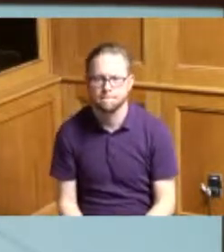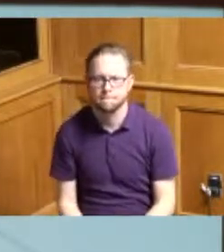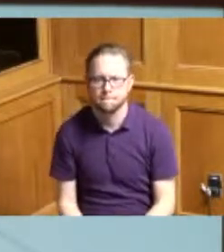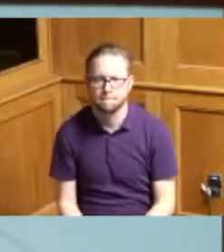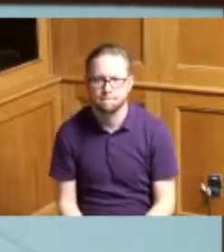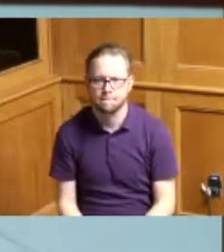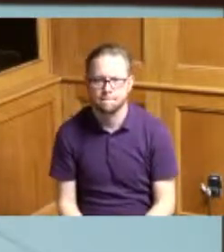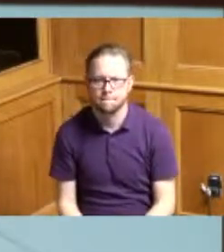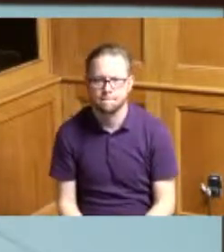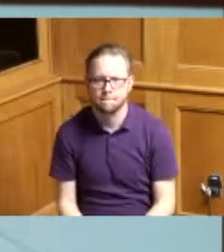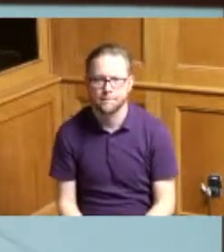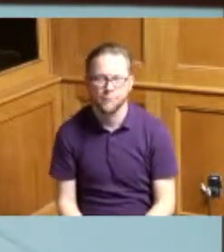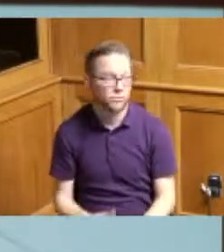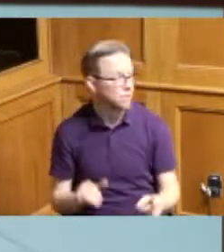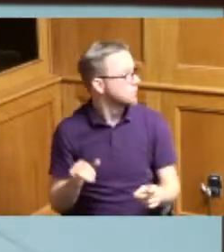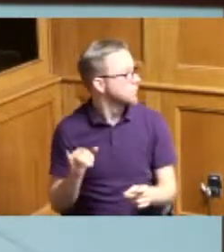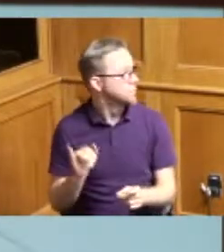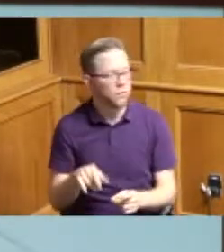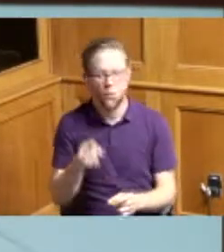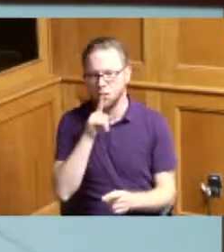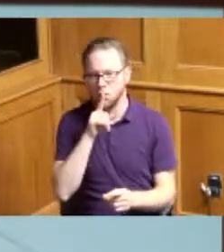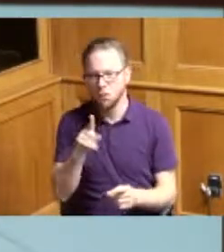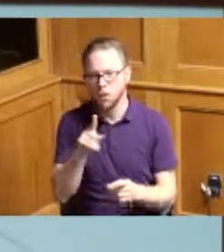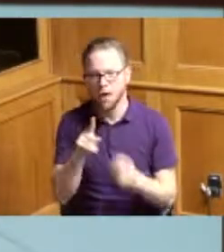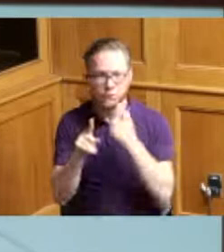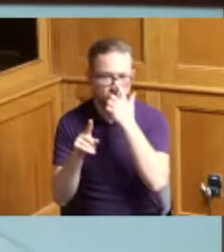and this is really the nuts and bolts of where we expect where I expect us to be